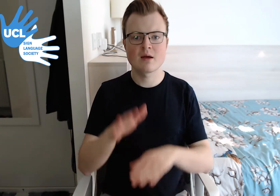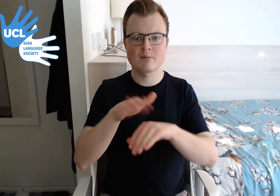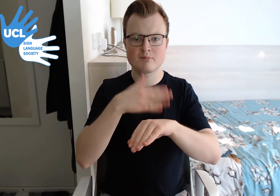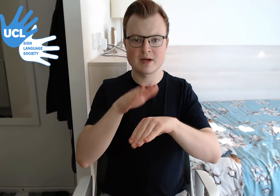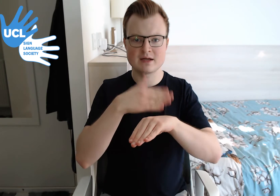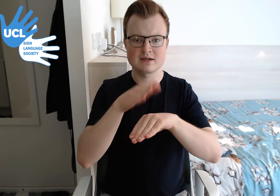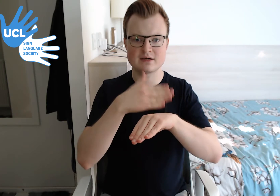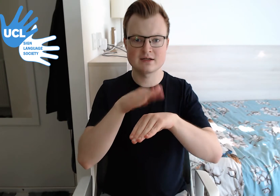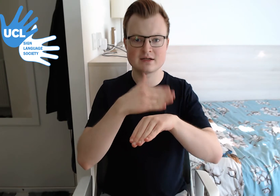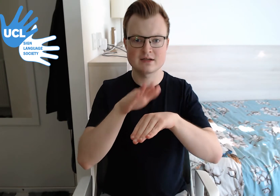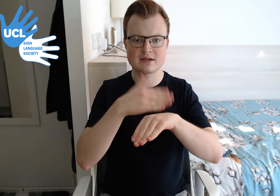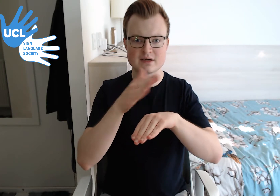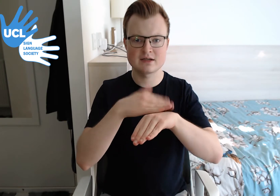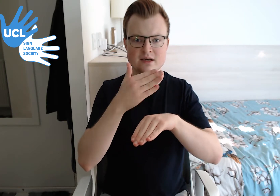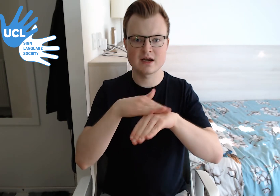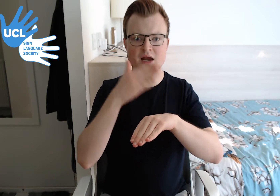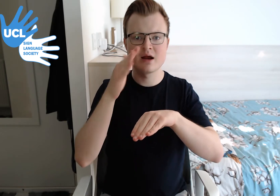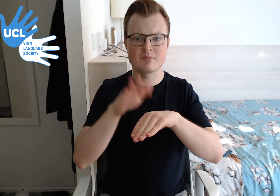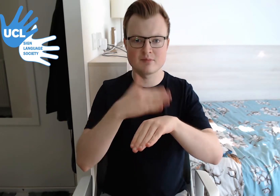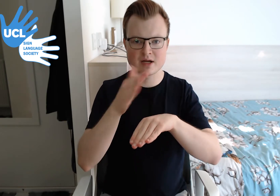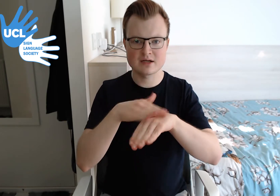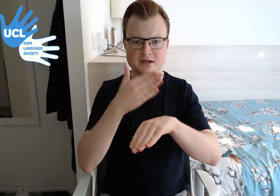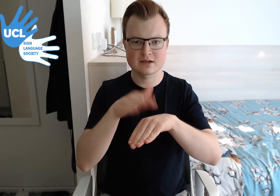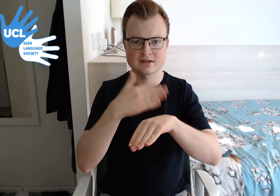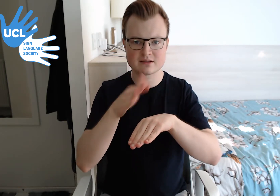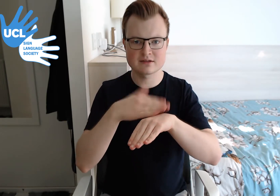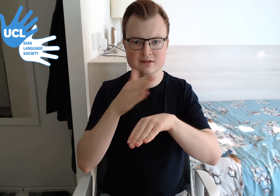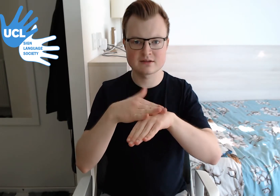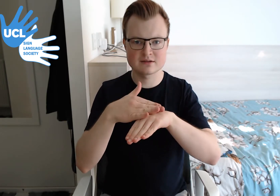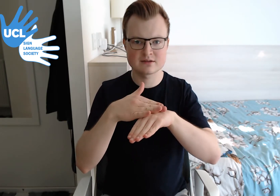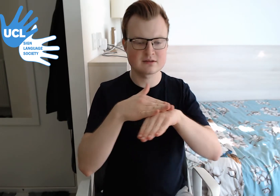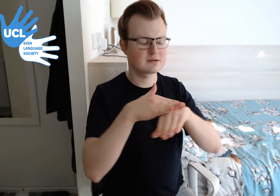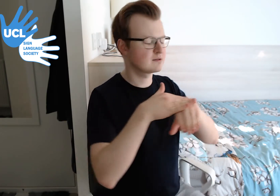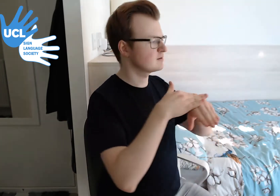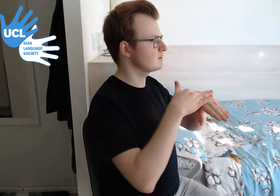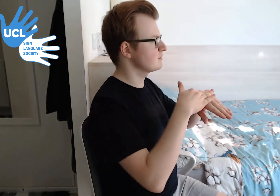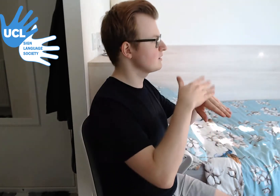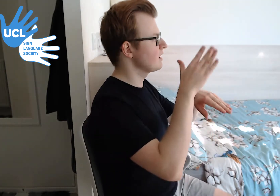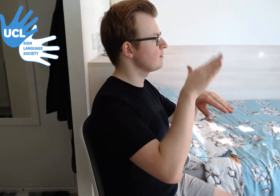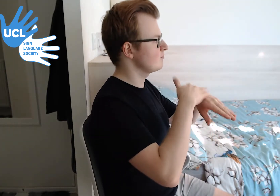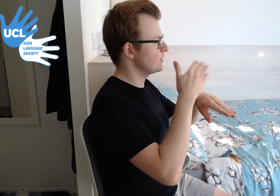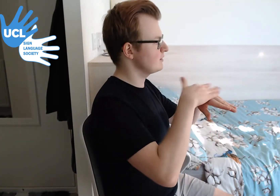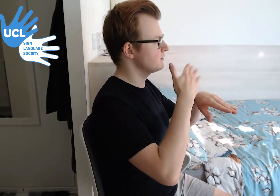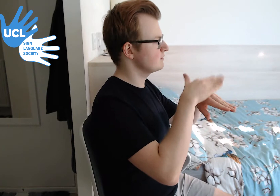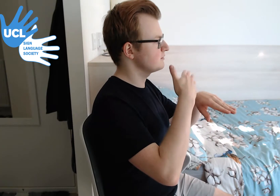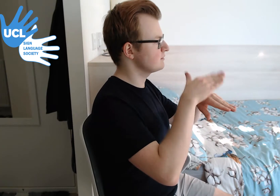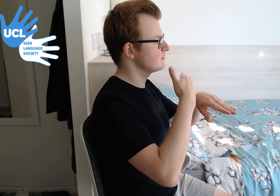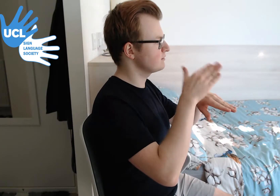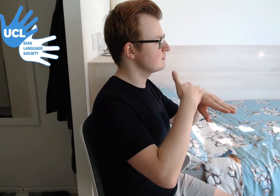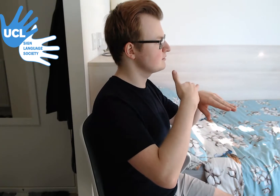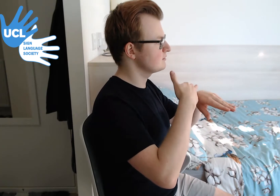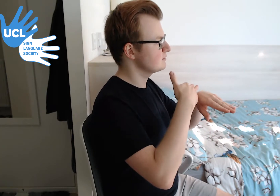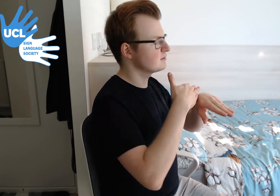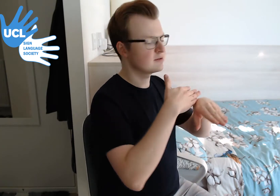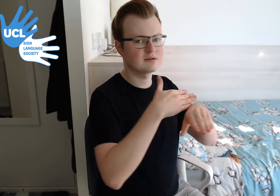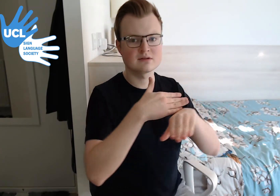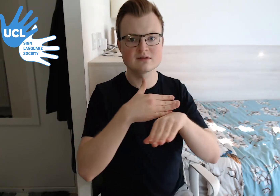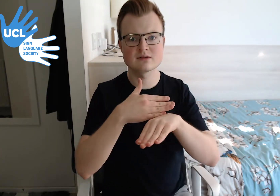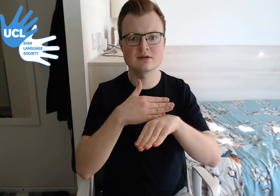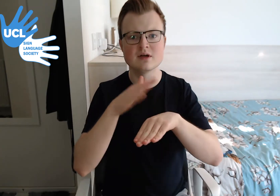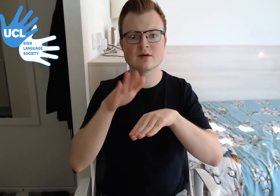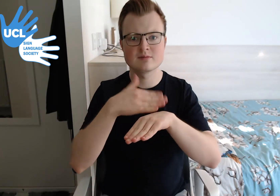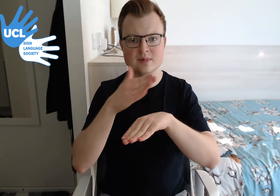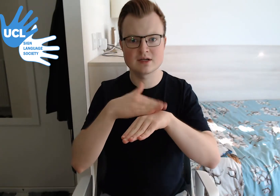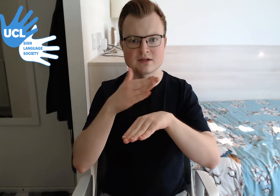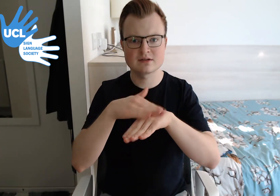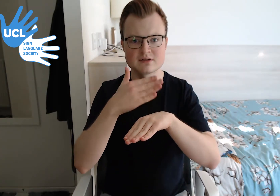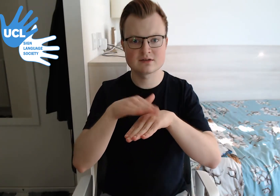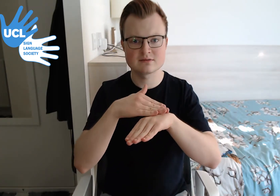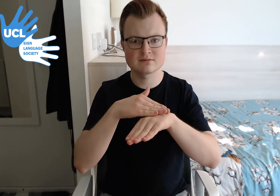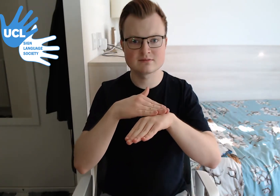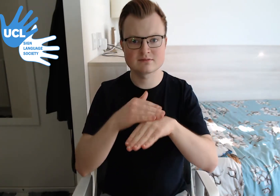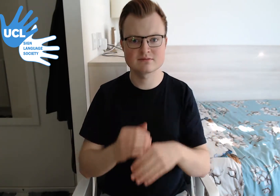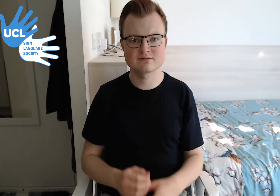Pet